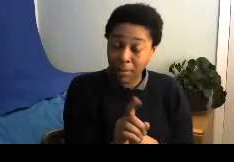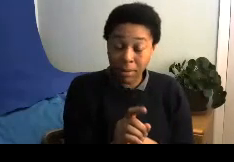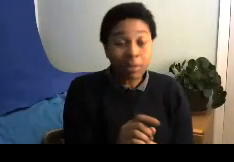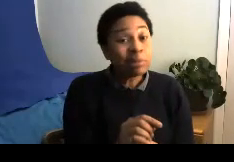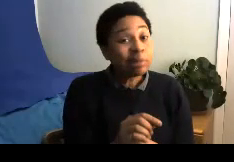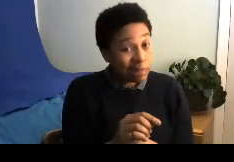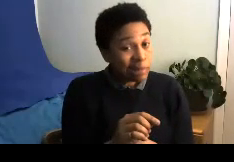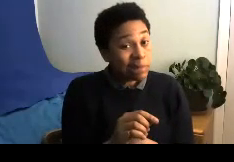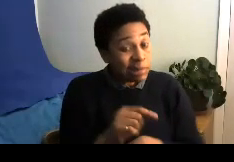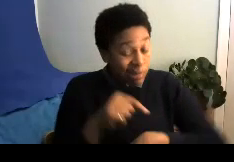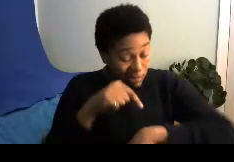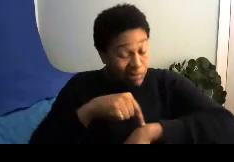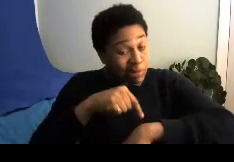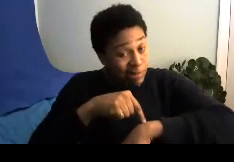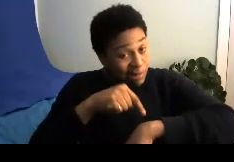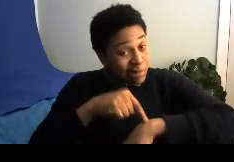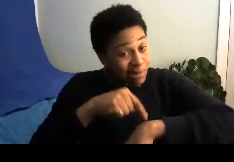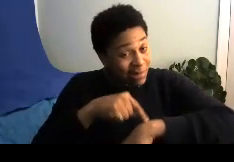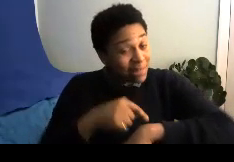Dan: That's why you got another rest of eternity to get over the trauma.